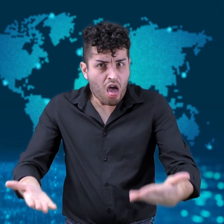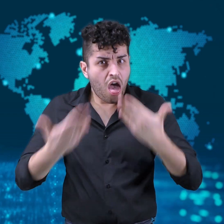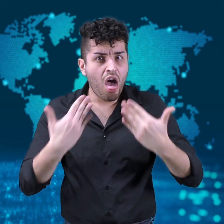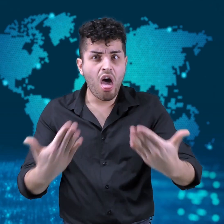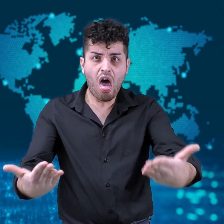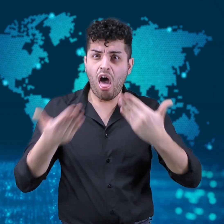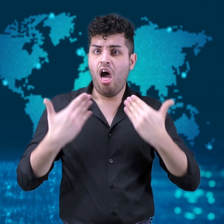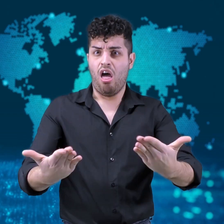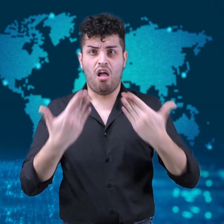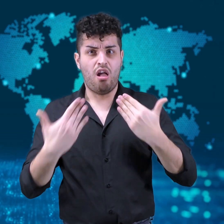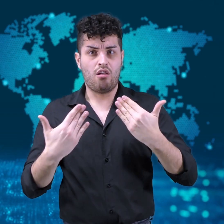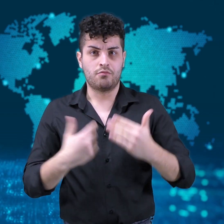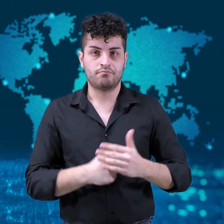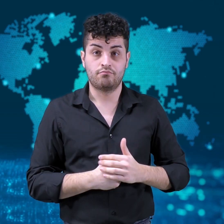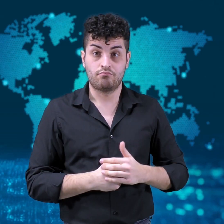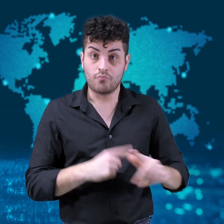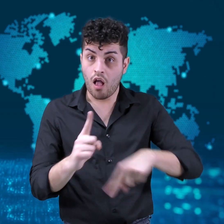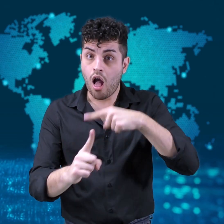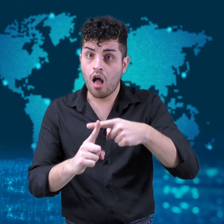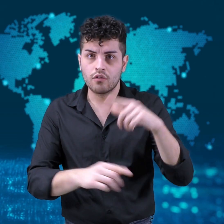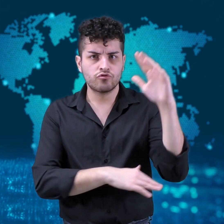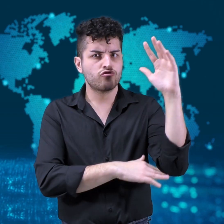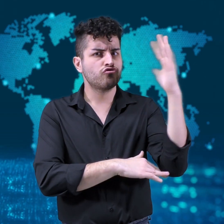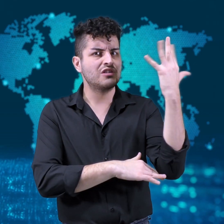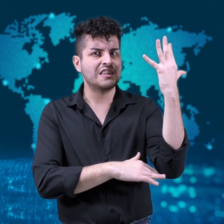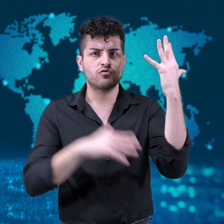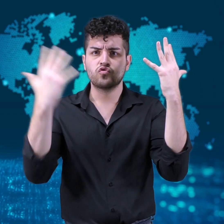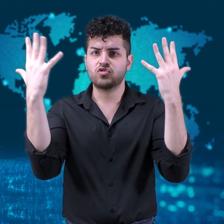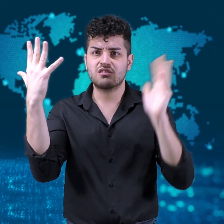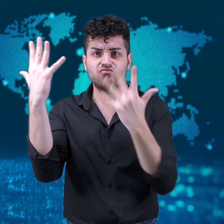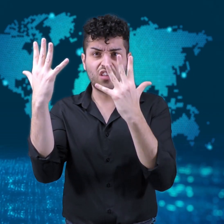There are dozens of bushfires,